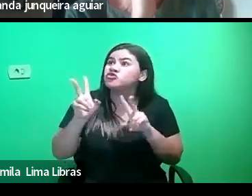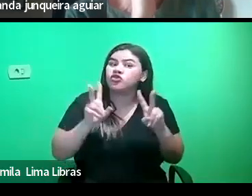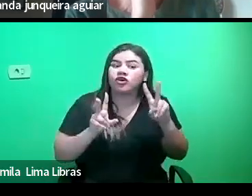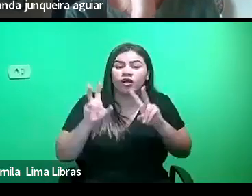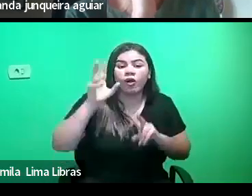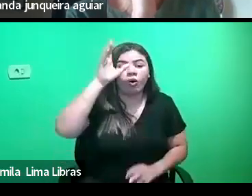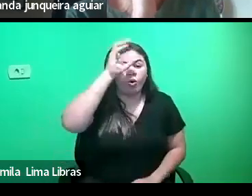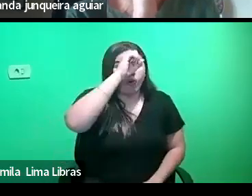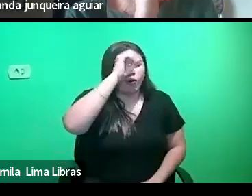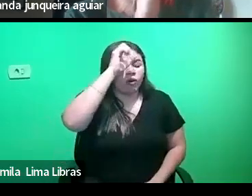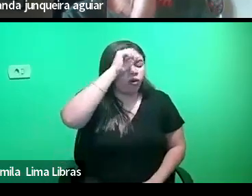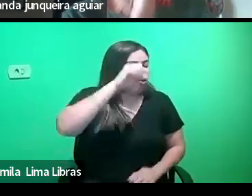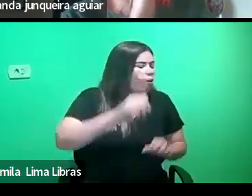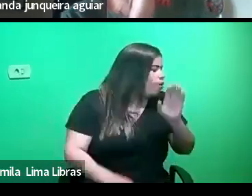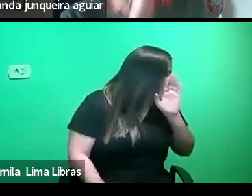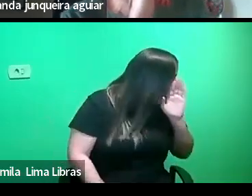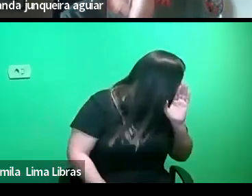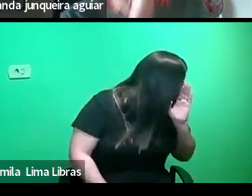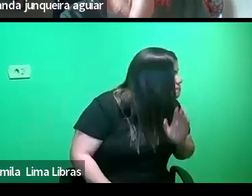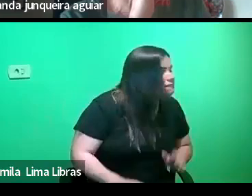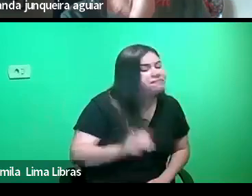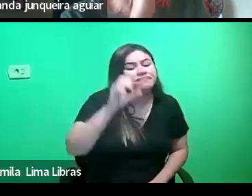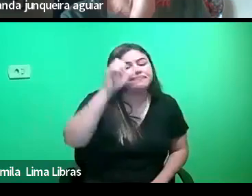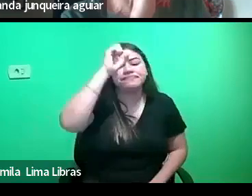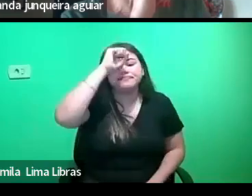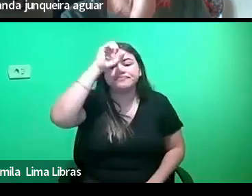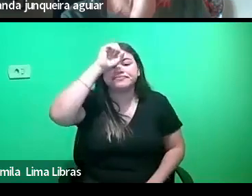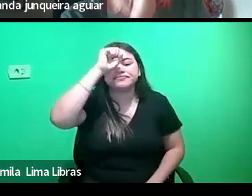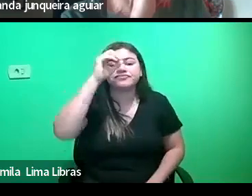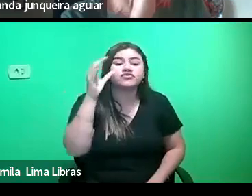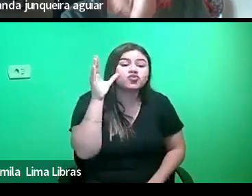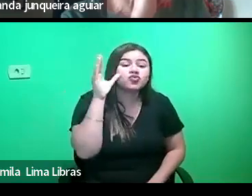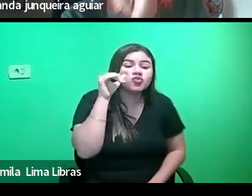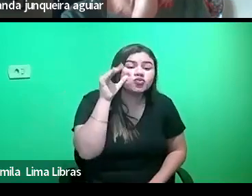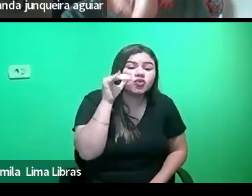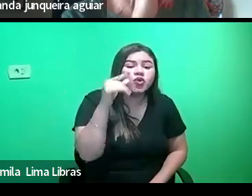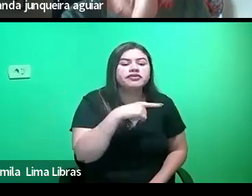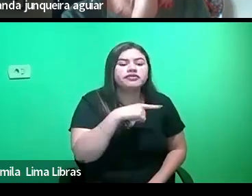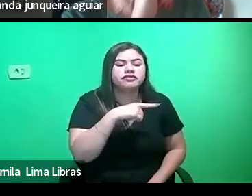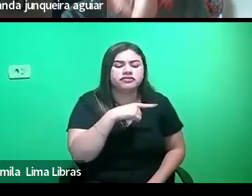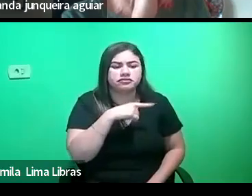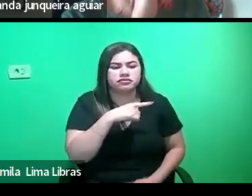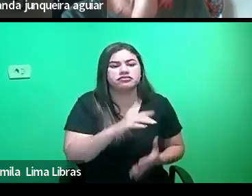. Yeah, It will. It . Yeah, You will Yeah, You will? include the main schedule does that